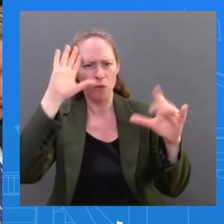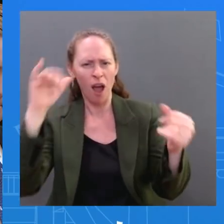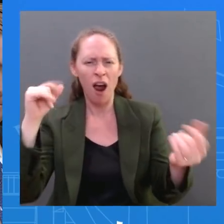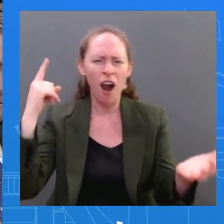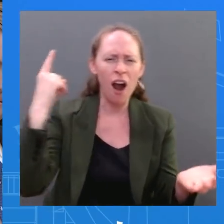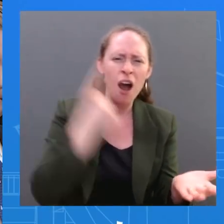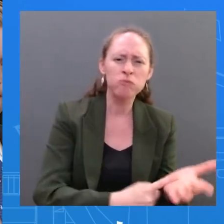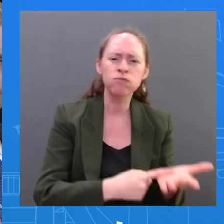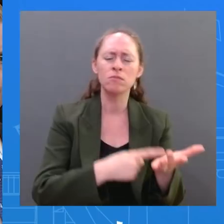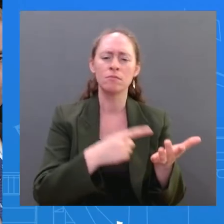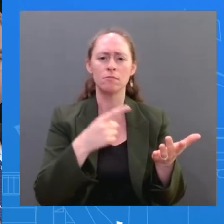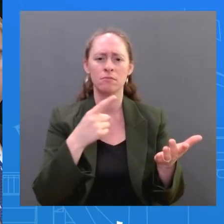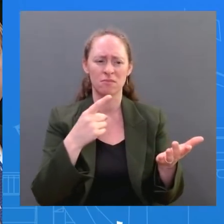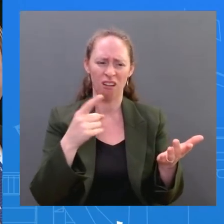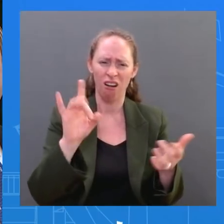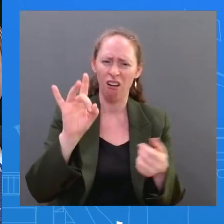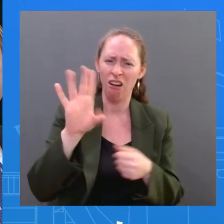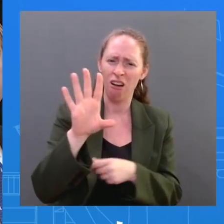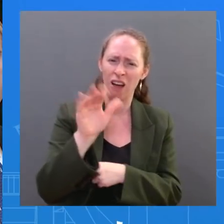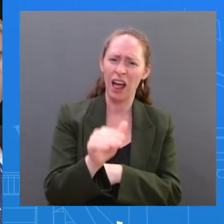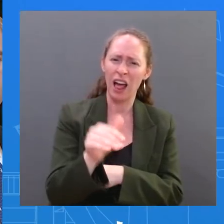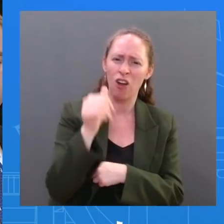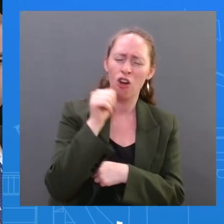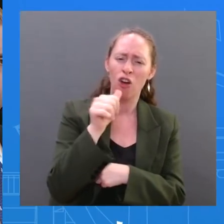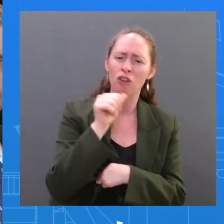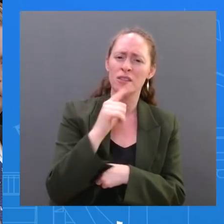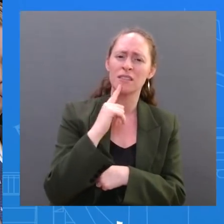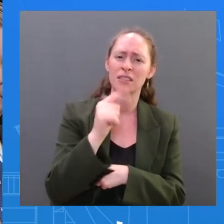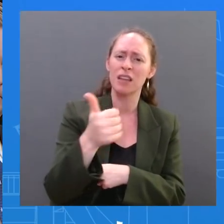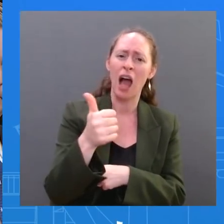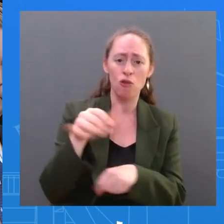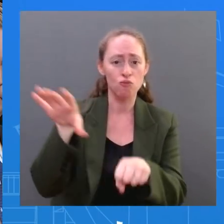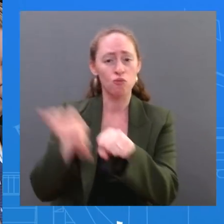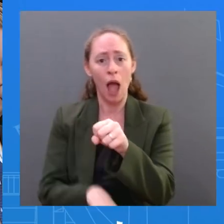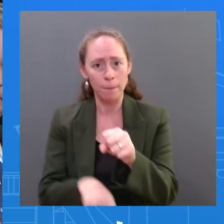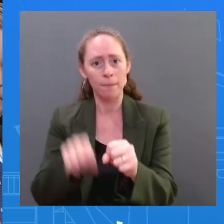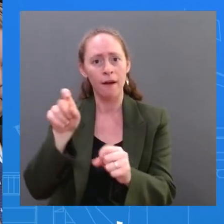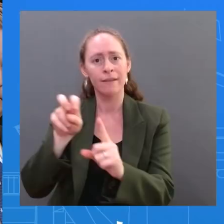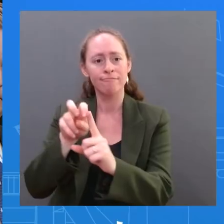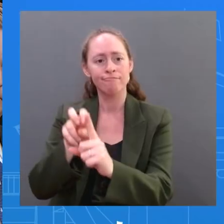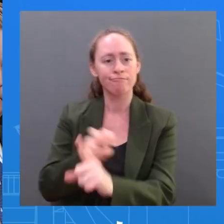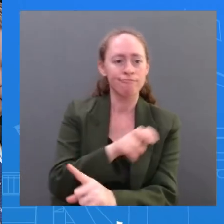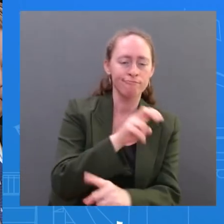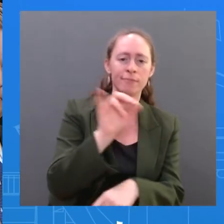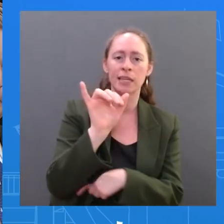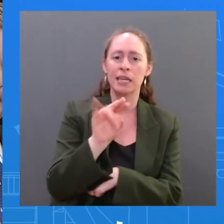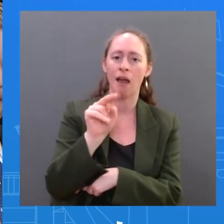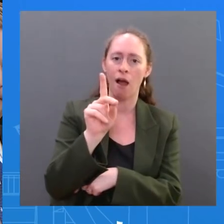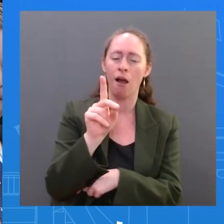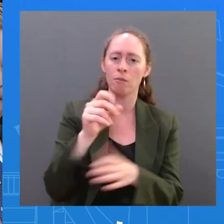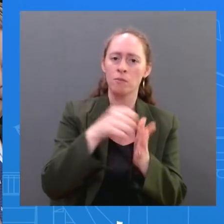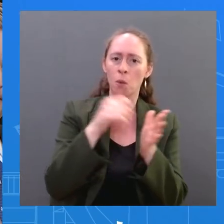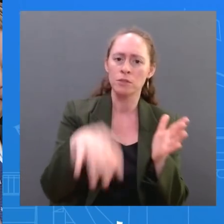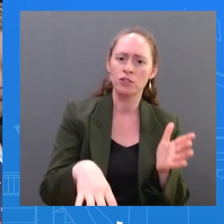on a smaller bill that might protect rape victims', incest victims' right --